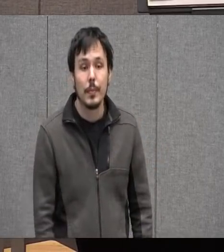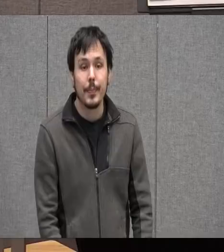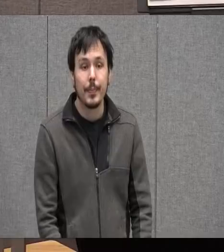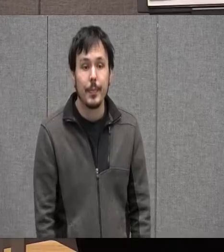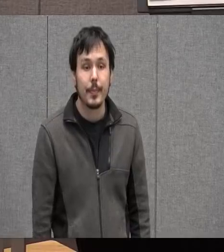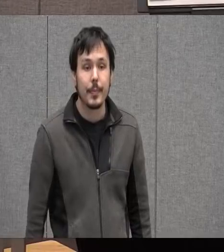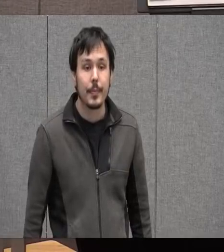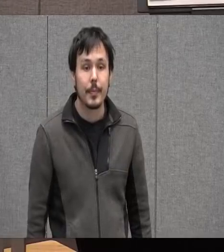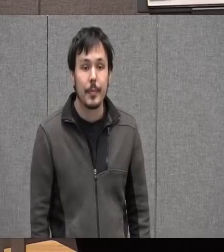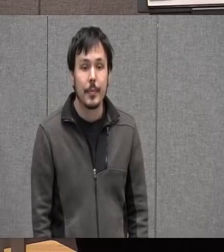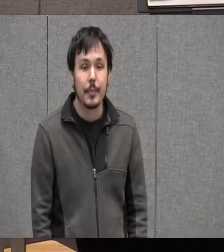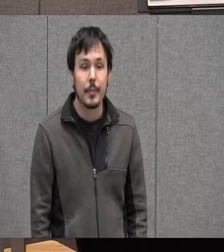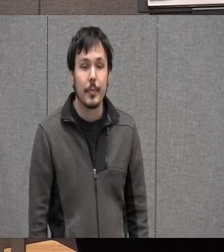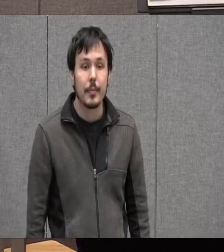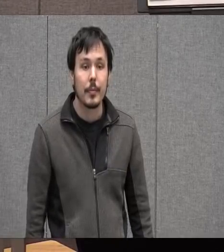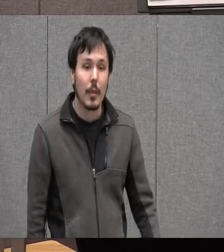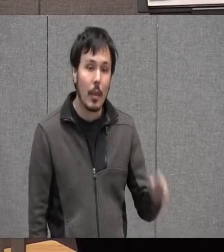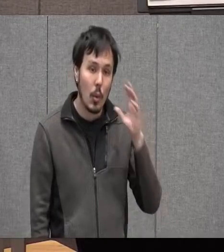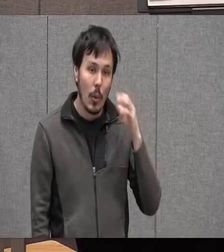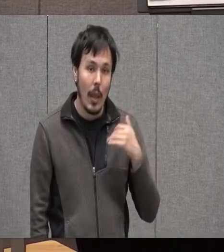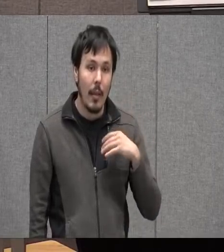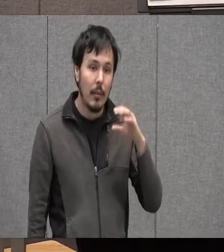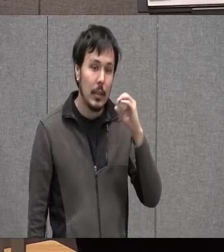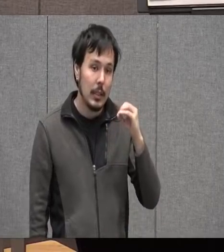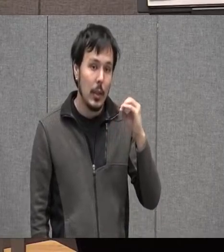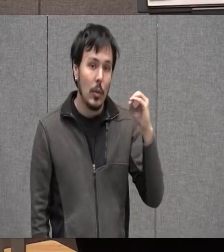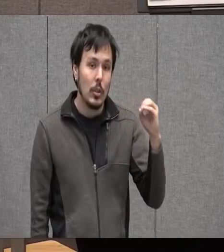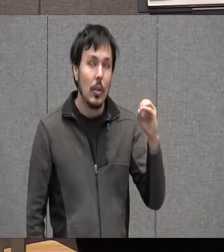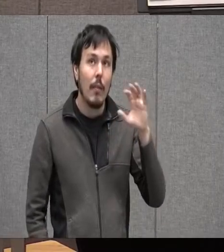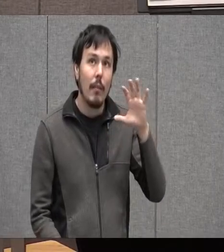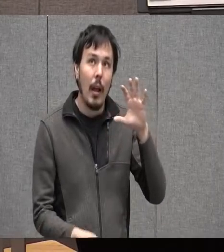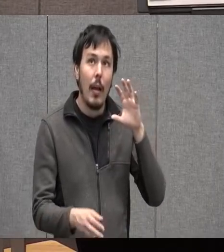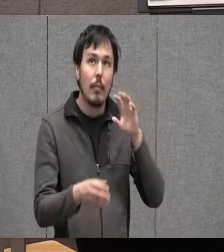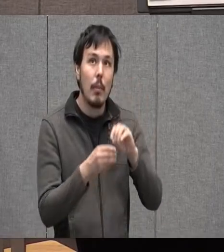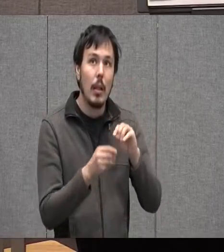So we have zero zero five plus zero zero,